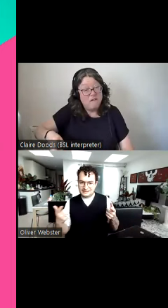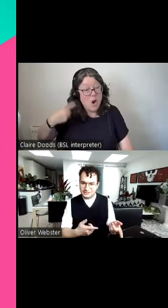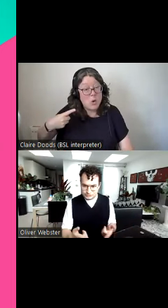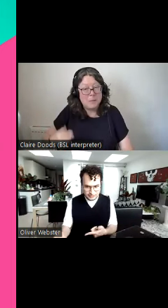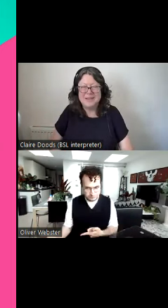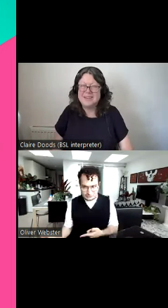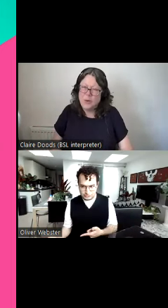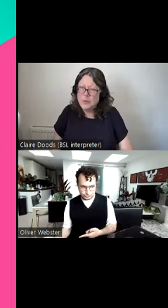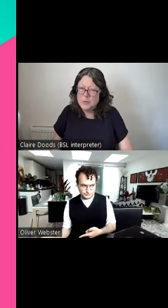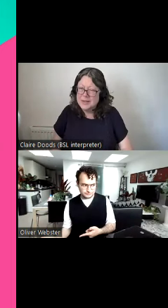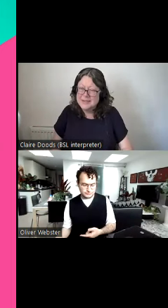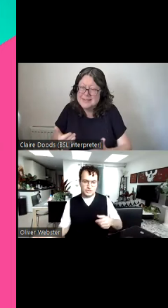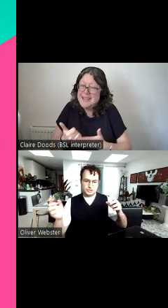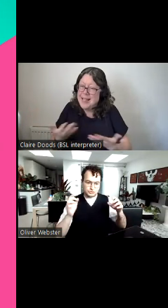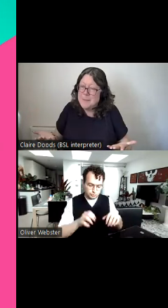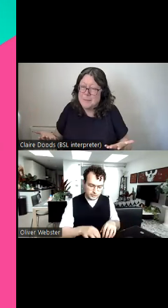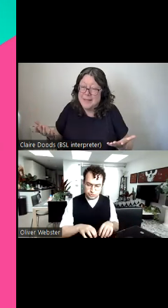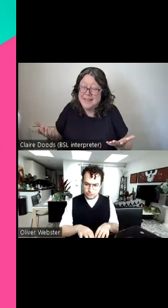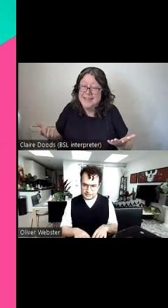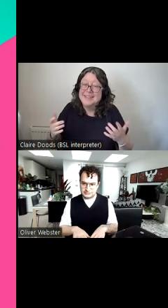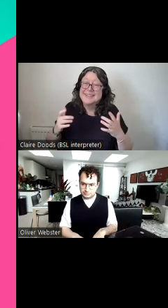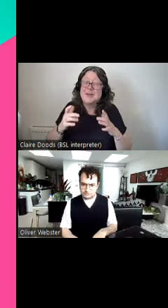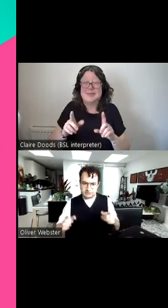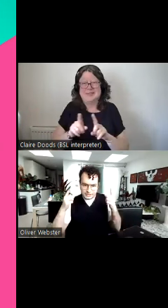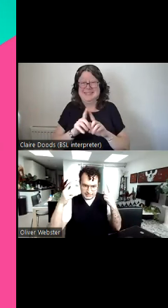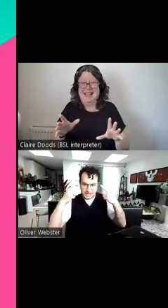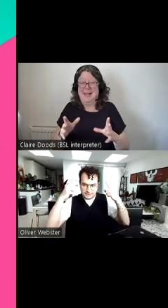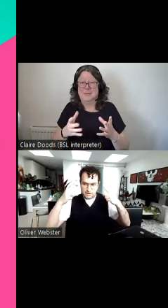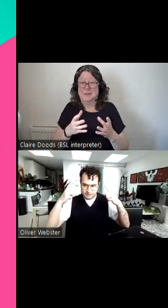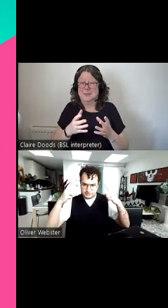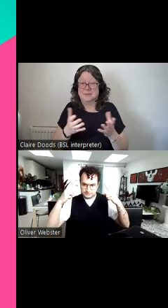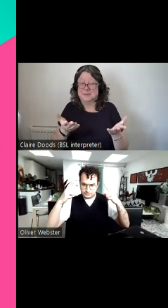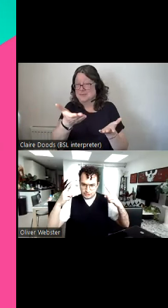That's what subtitles do. When you're creating subtitles, keep that in mind.